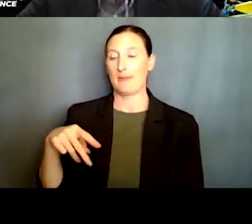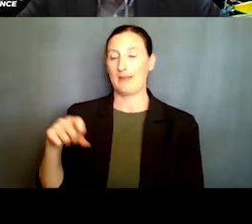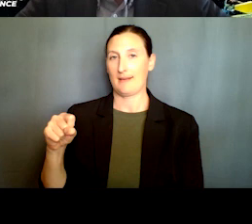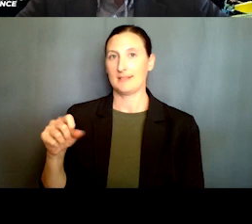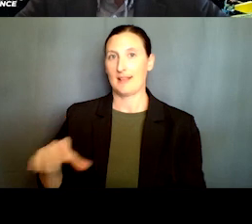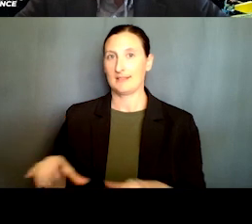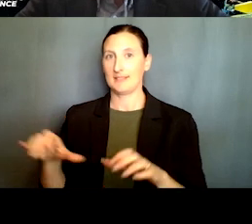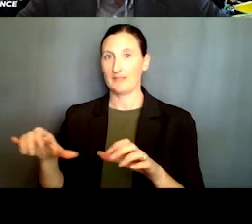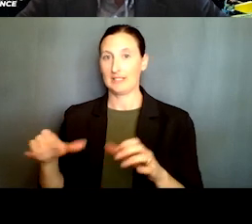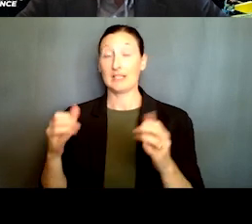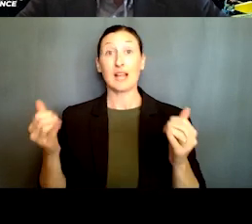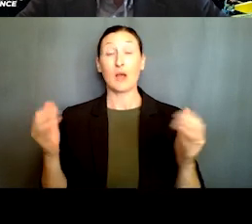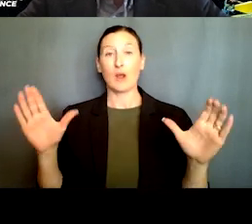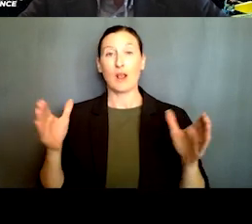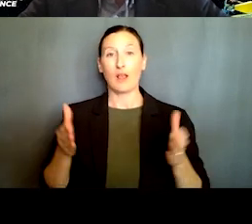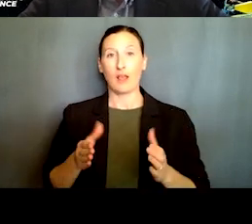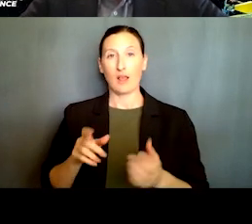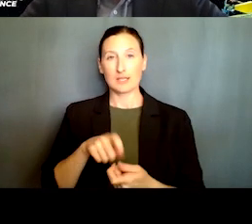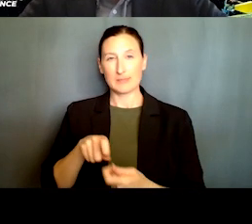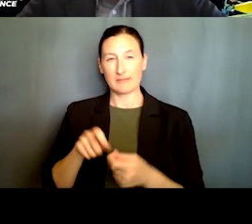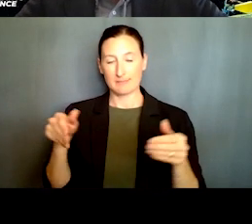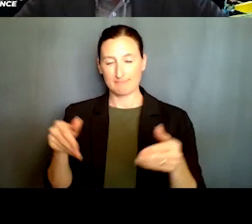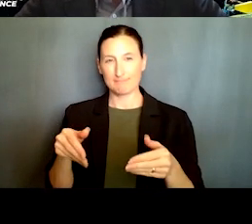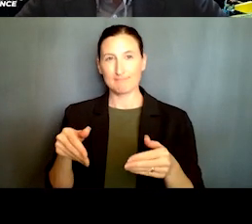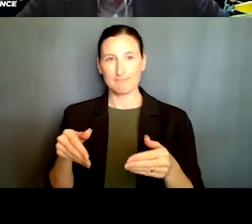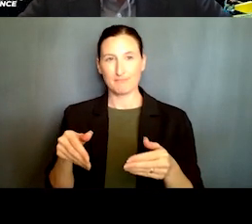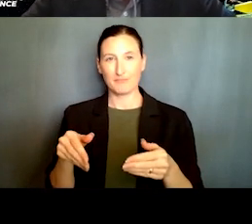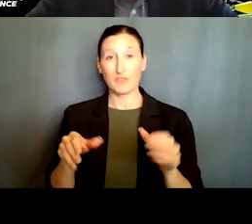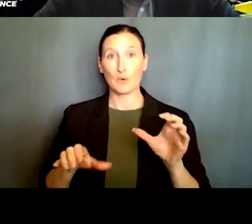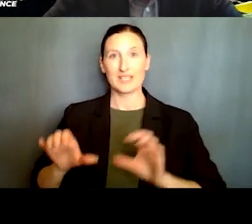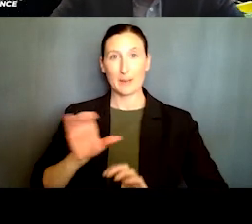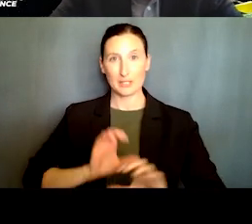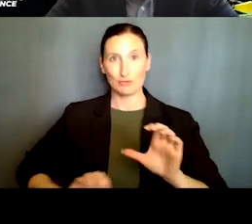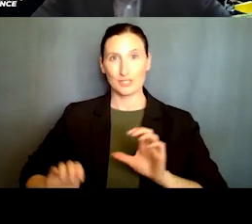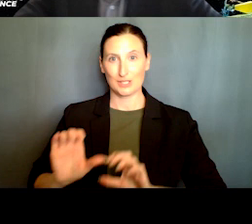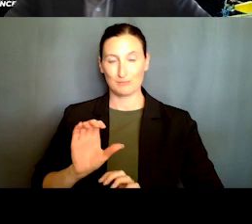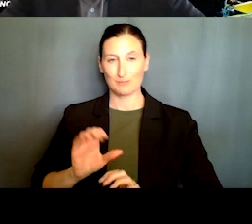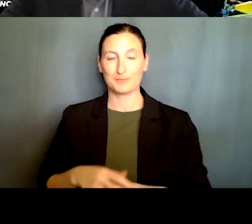Next, get a little more specific to chemistry.